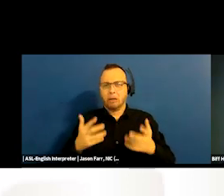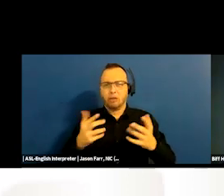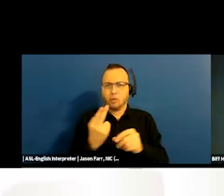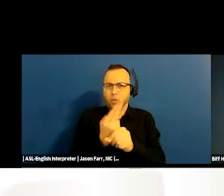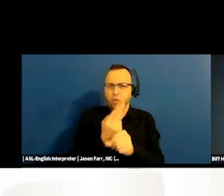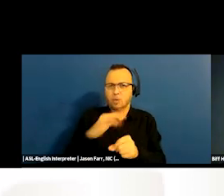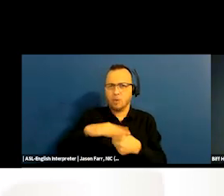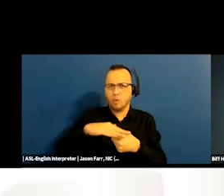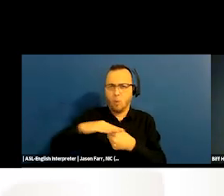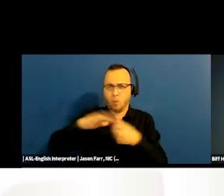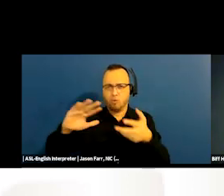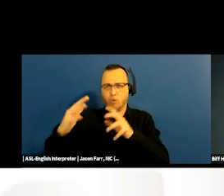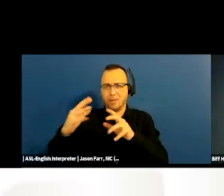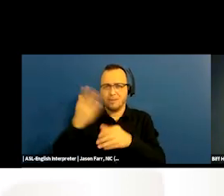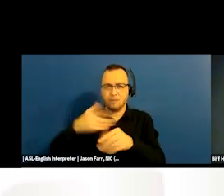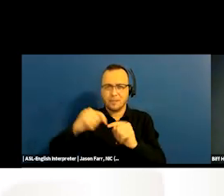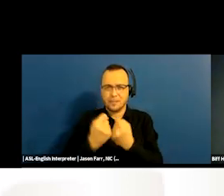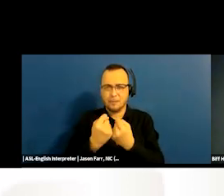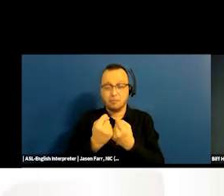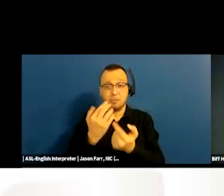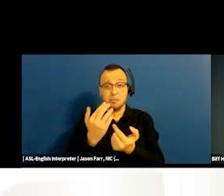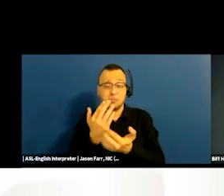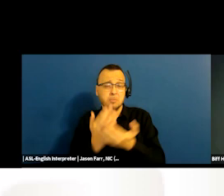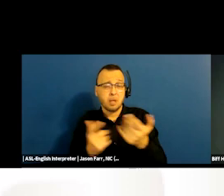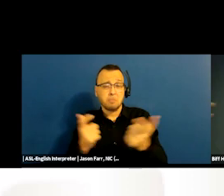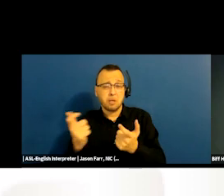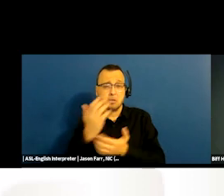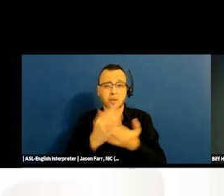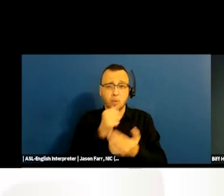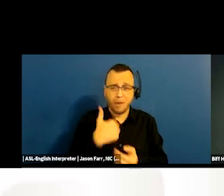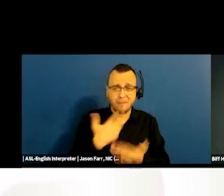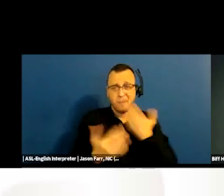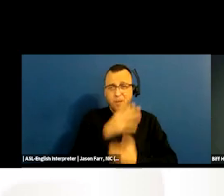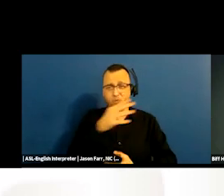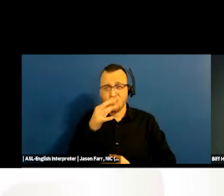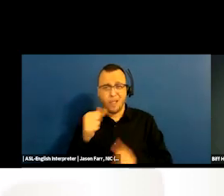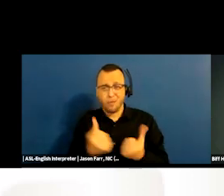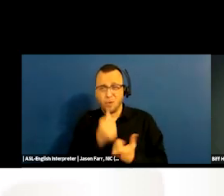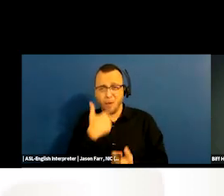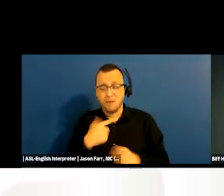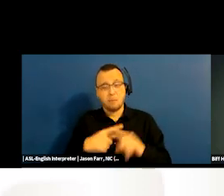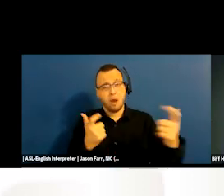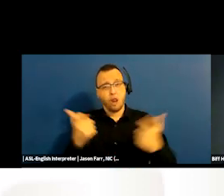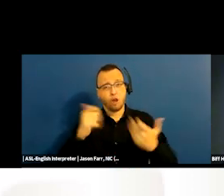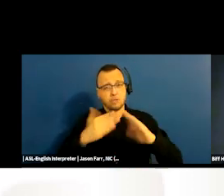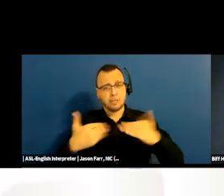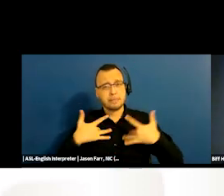four police officers show up at their door when they're thinking the feds are out to get them. Well, it's like, oh, the feds are here. So it's like, and then it's an altercation.